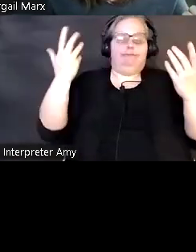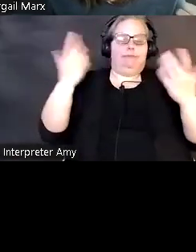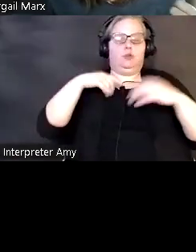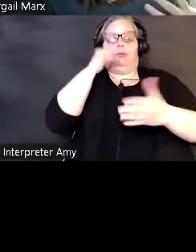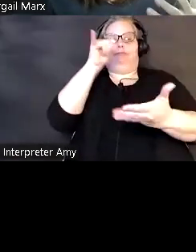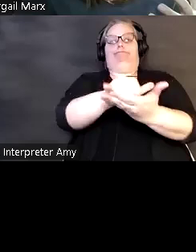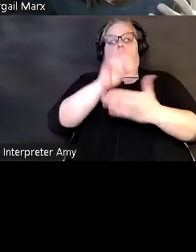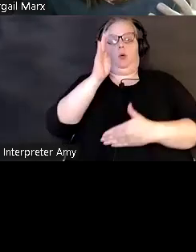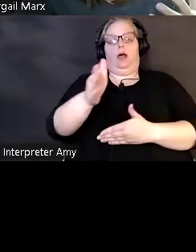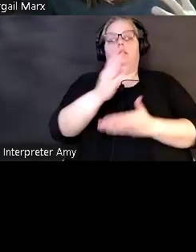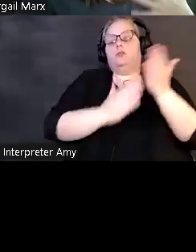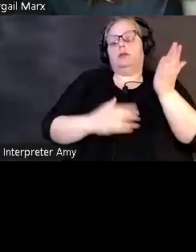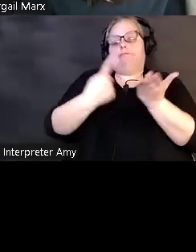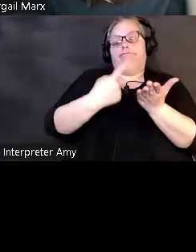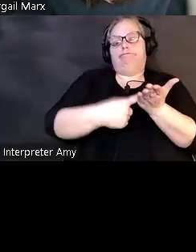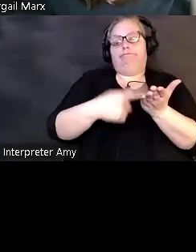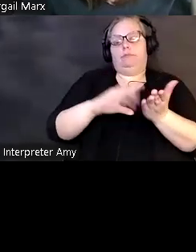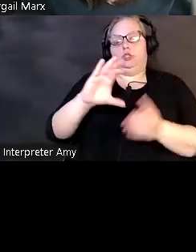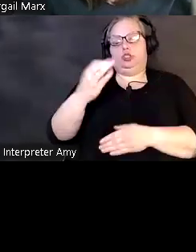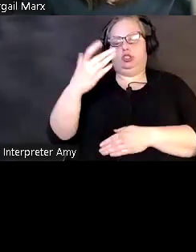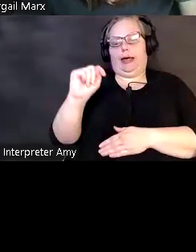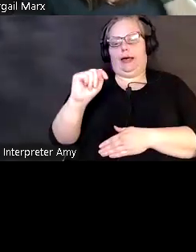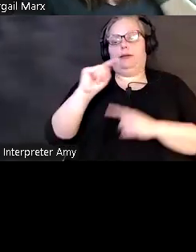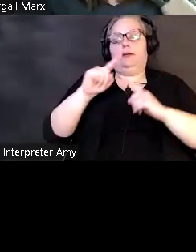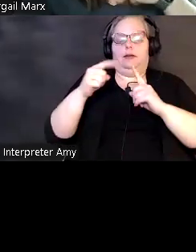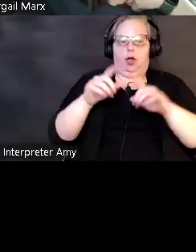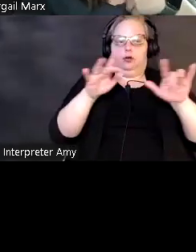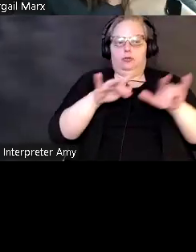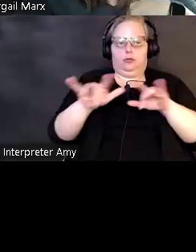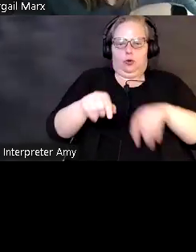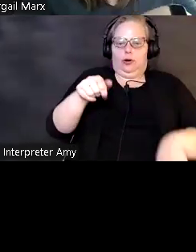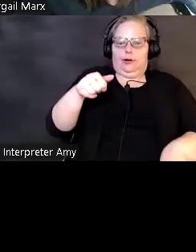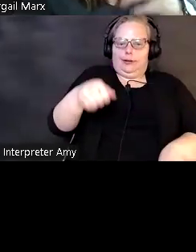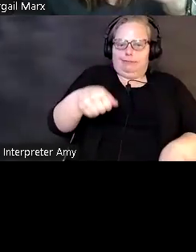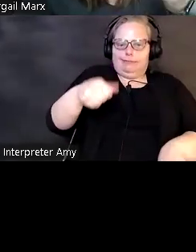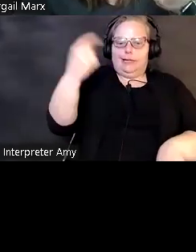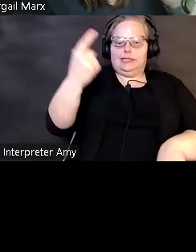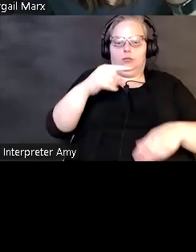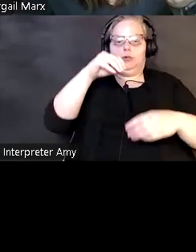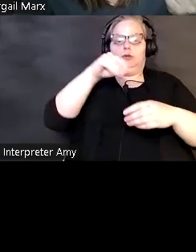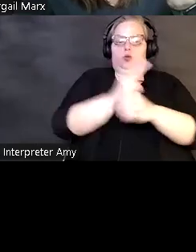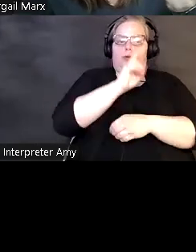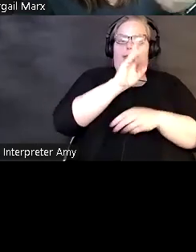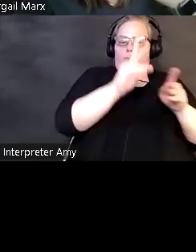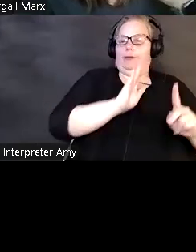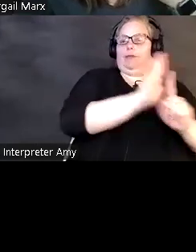about recording a button so that it's in someone's voice, so that instead of that computerized voice,